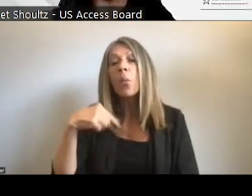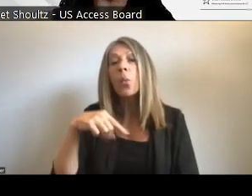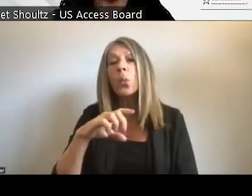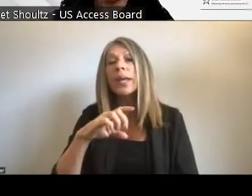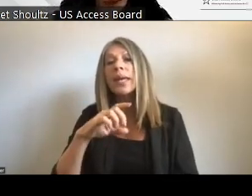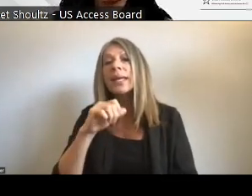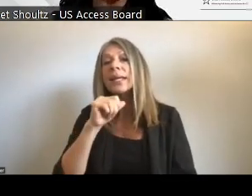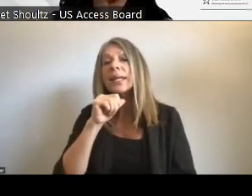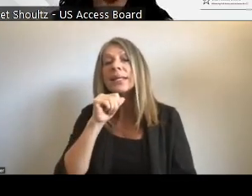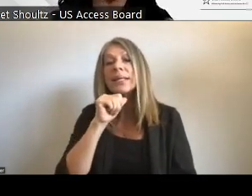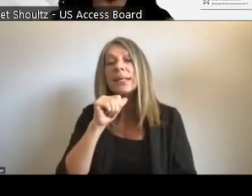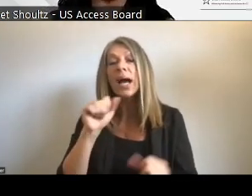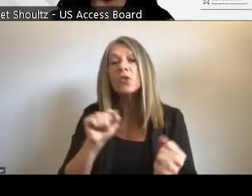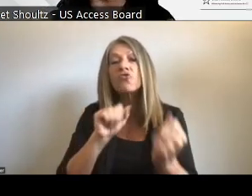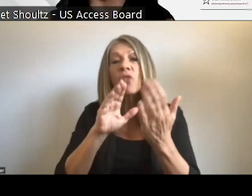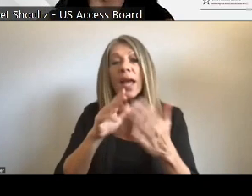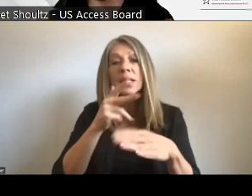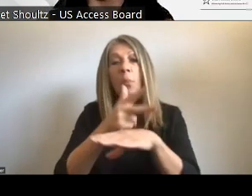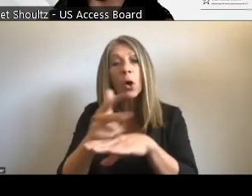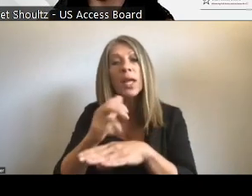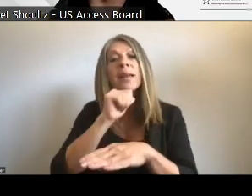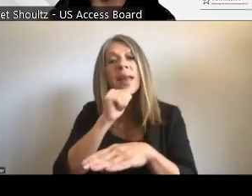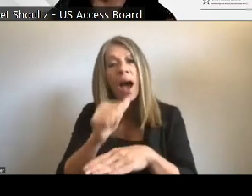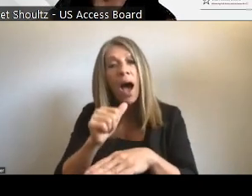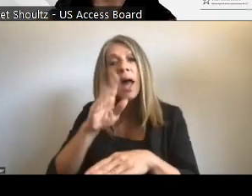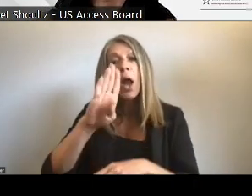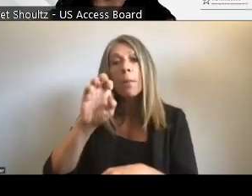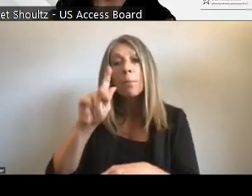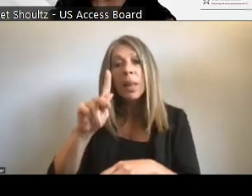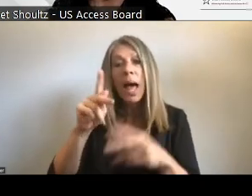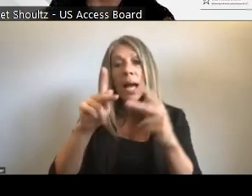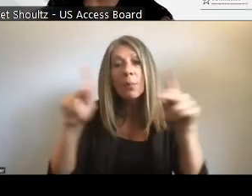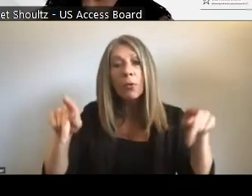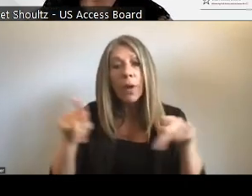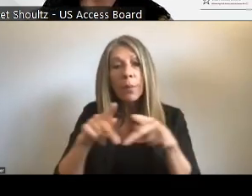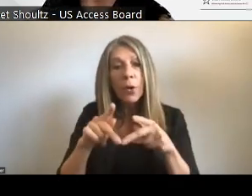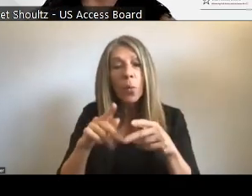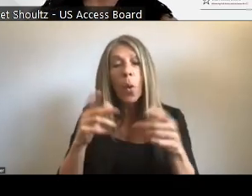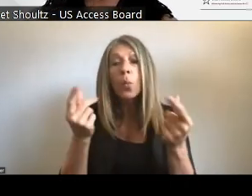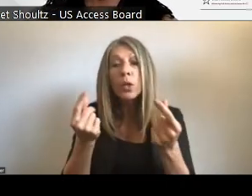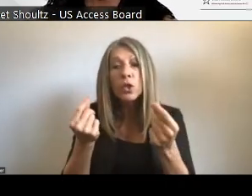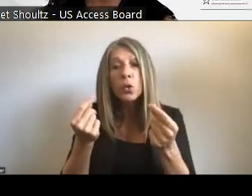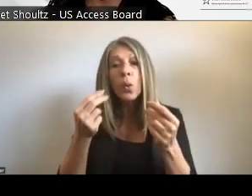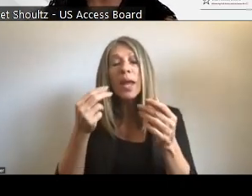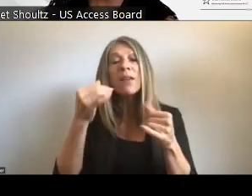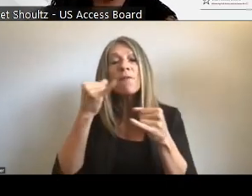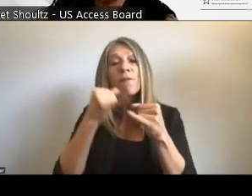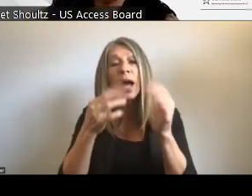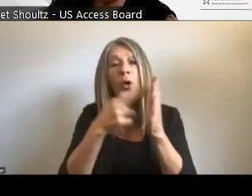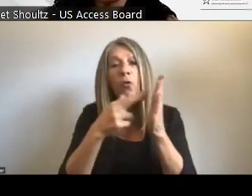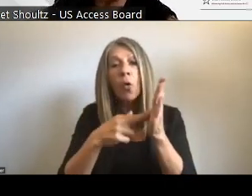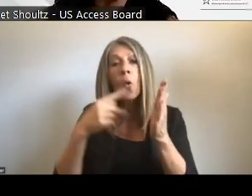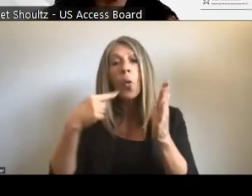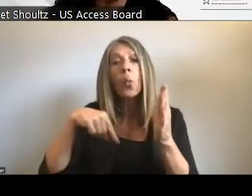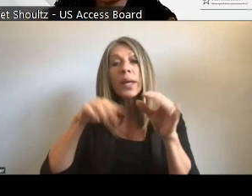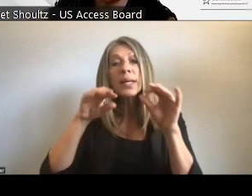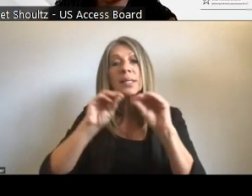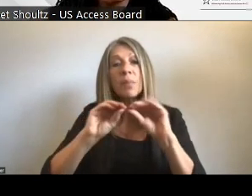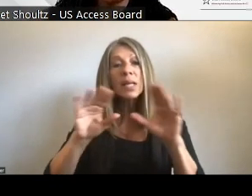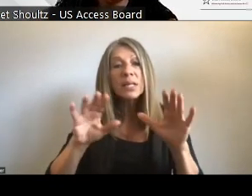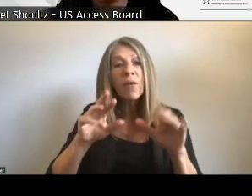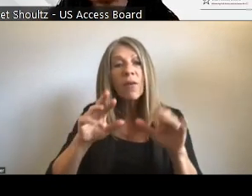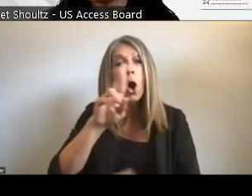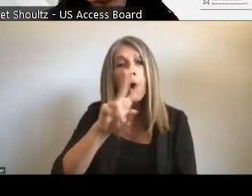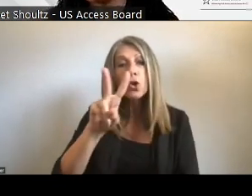address parking that's not on a block perimeter. So what we did in final rule is specify at R211.3